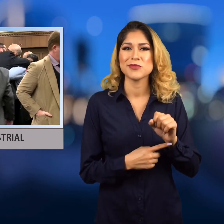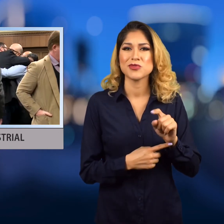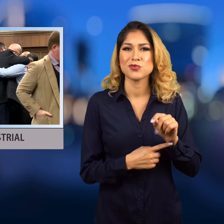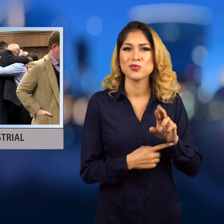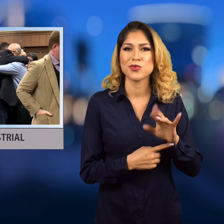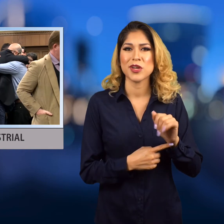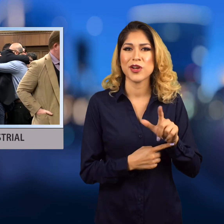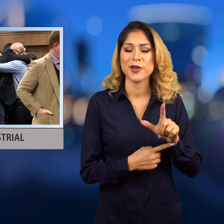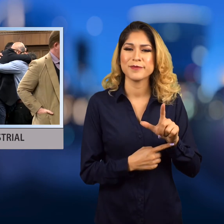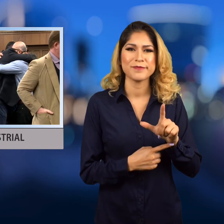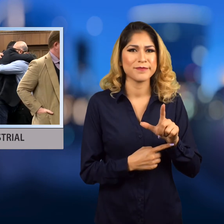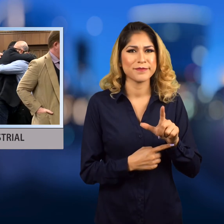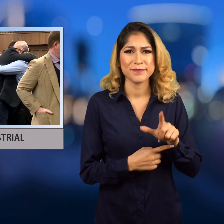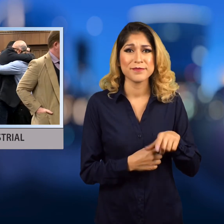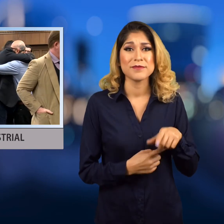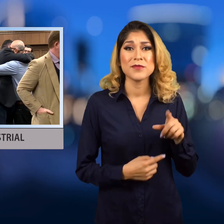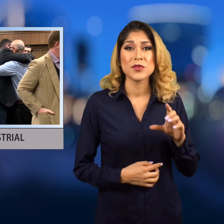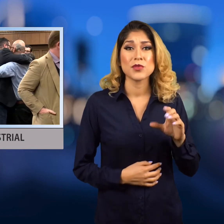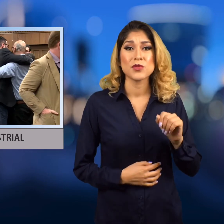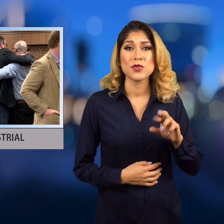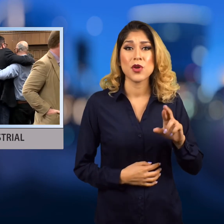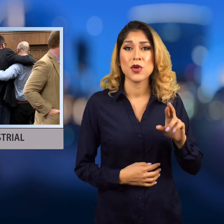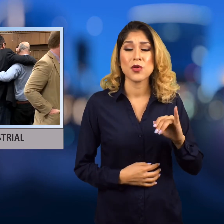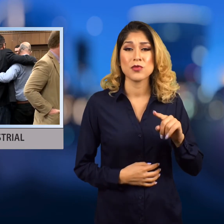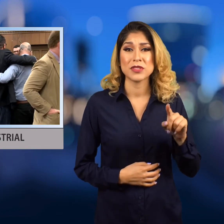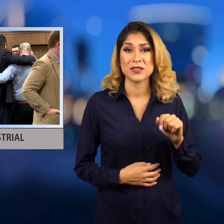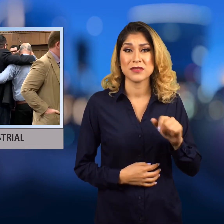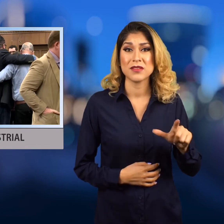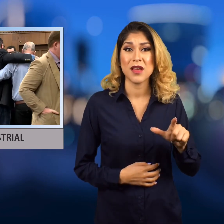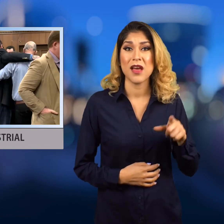Carrizall was charged with